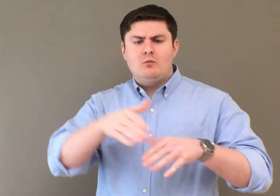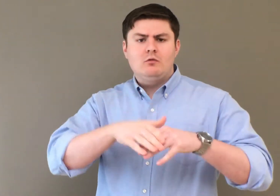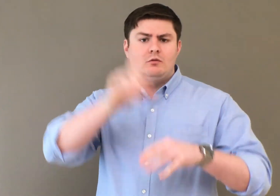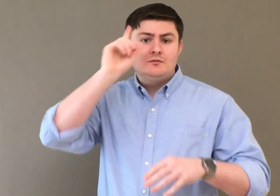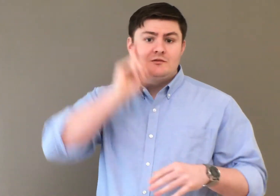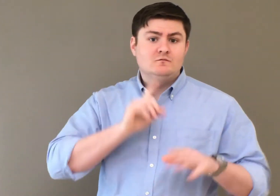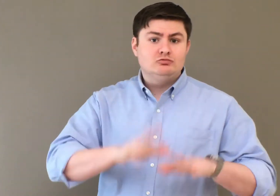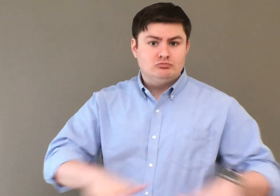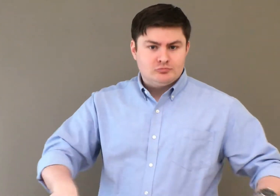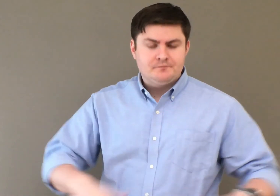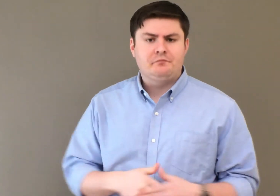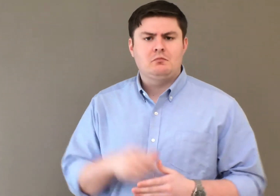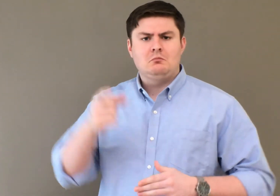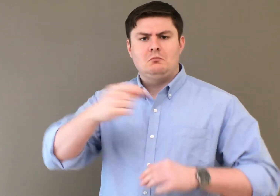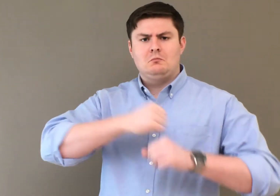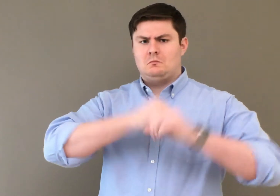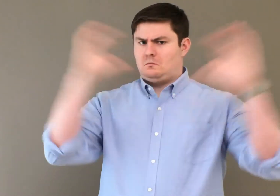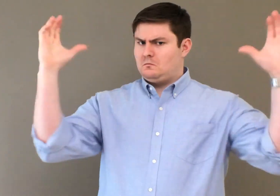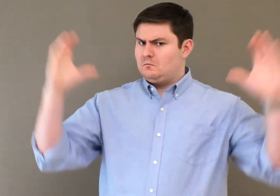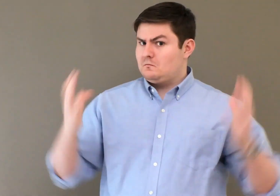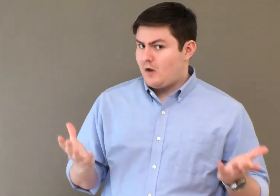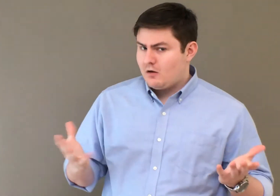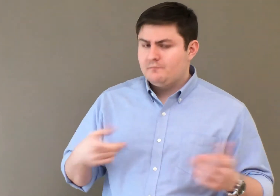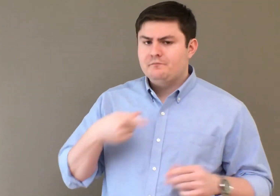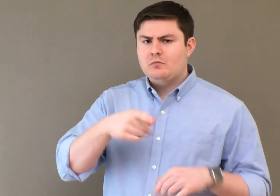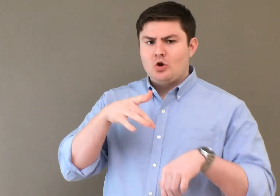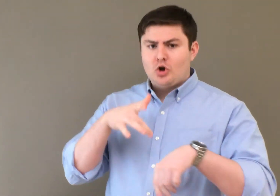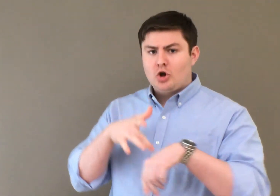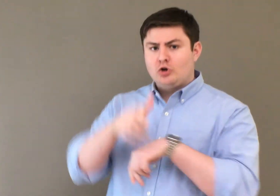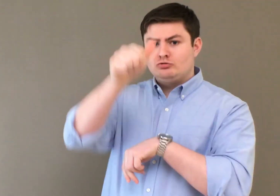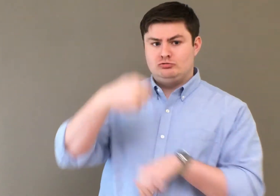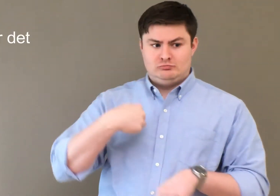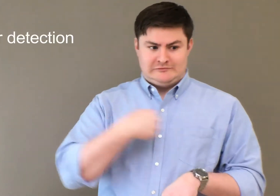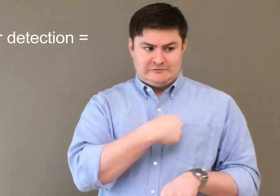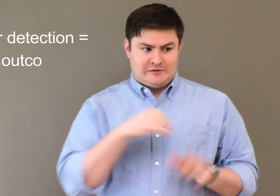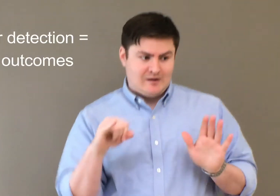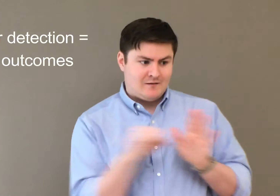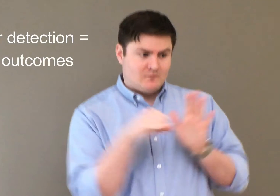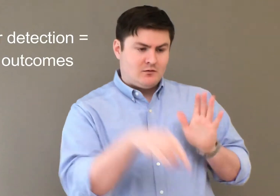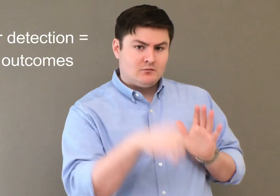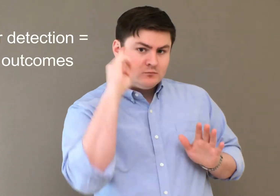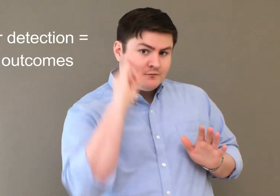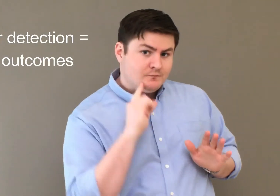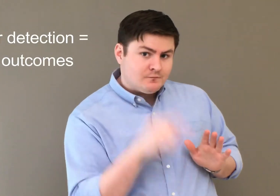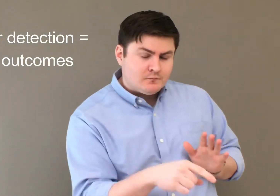behind EDHI is that the earlier we can identify a child as Deaf, the better outcomes that